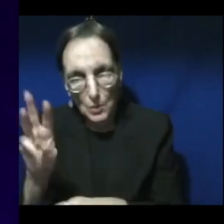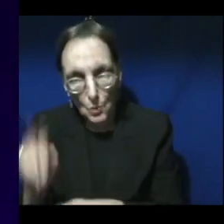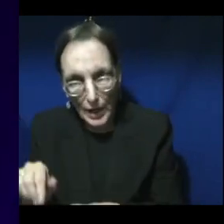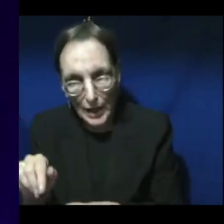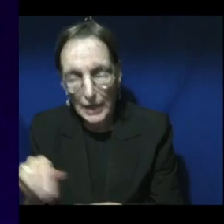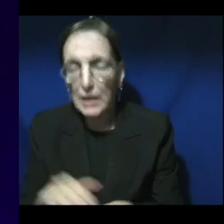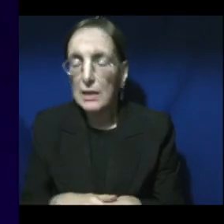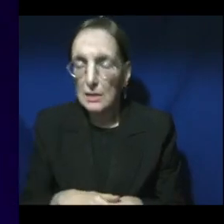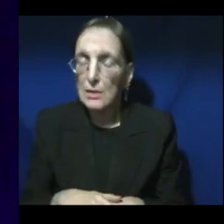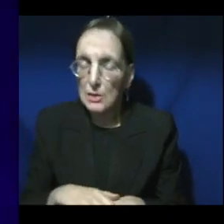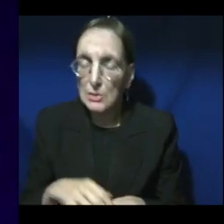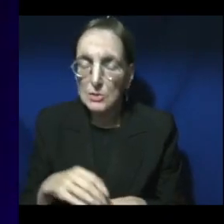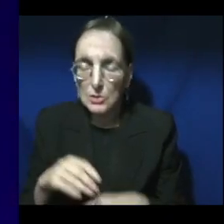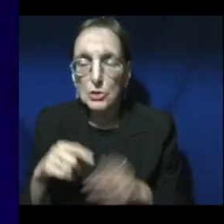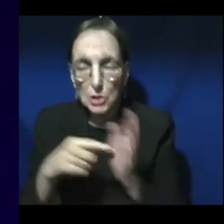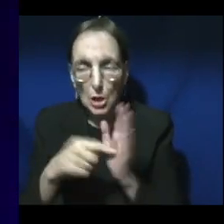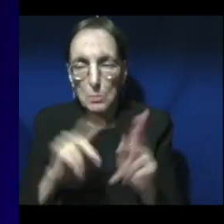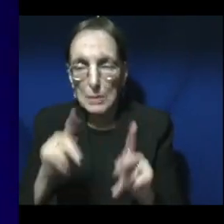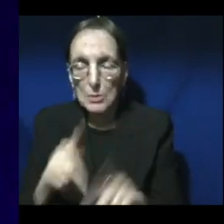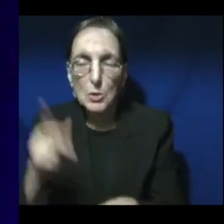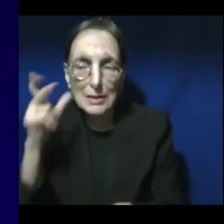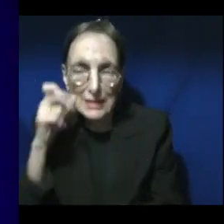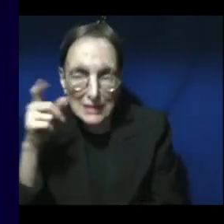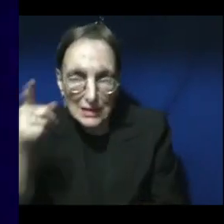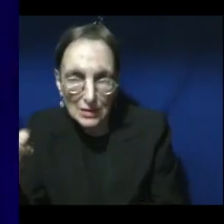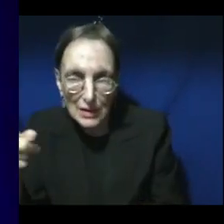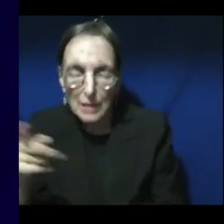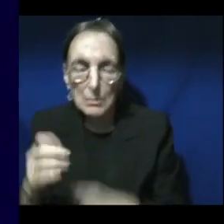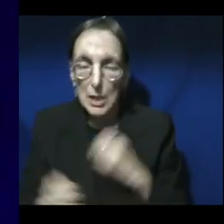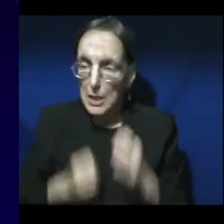be a good type of language to use to build personal connections and encourage people to